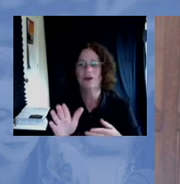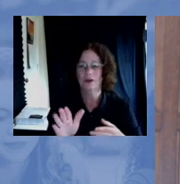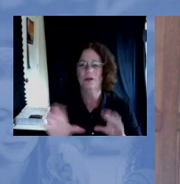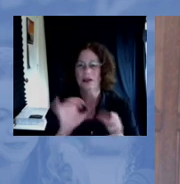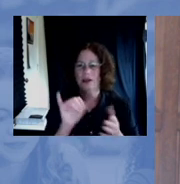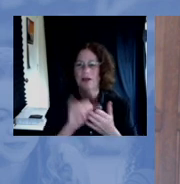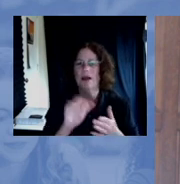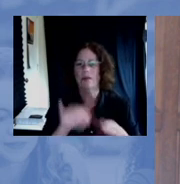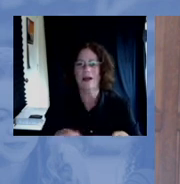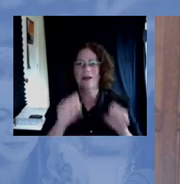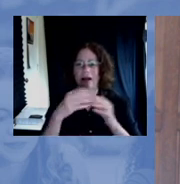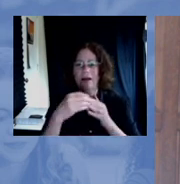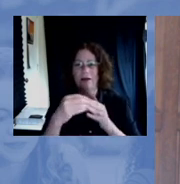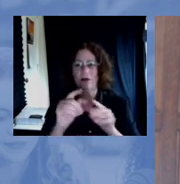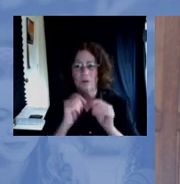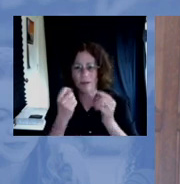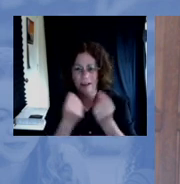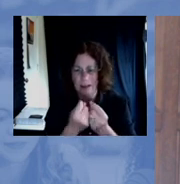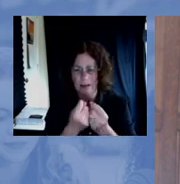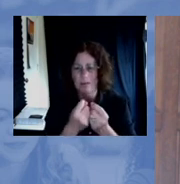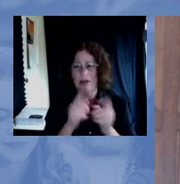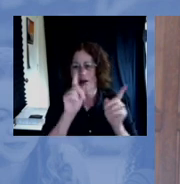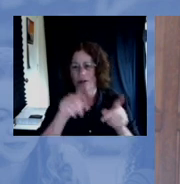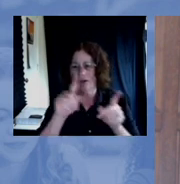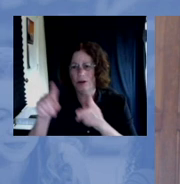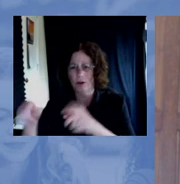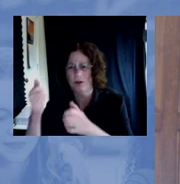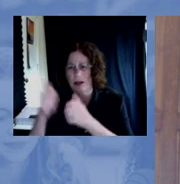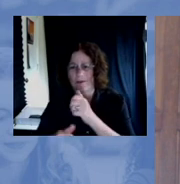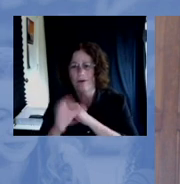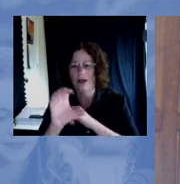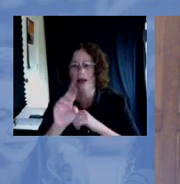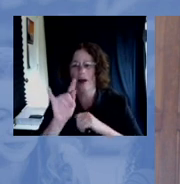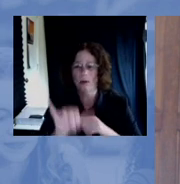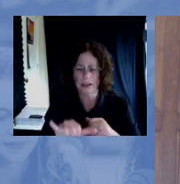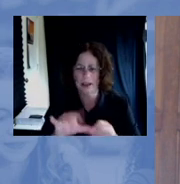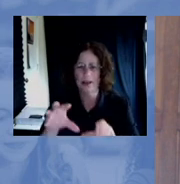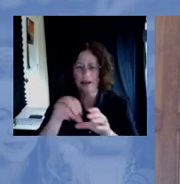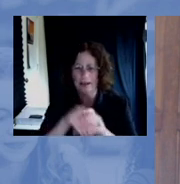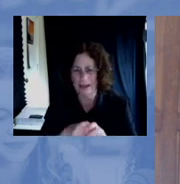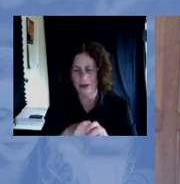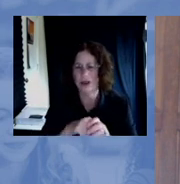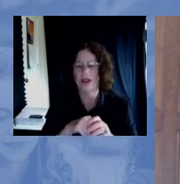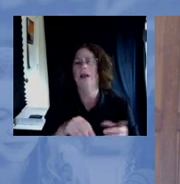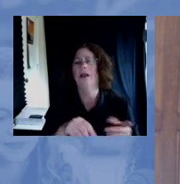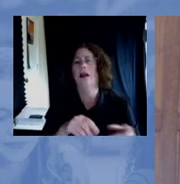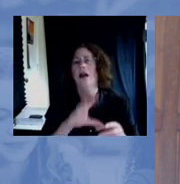TEAM TO EVERY COUNTY IN THE TRI STATE REGION, ENGAGING AFRICAN AMERICAN AND HISPANIC LEADERS